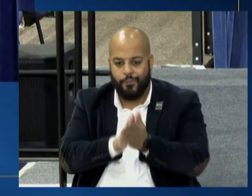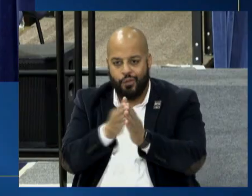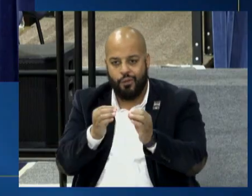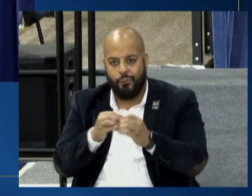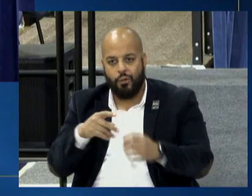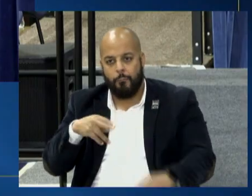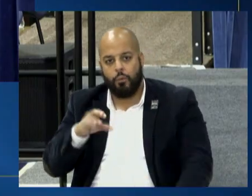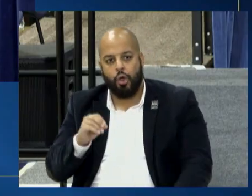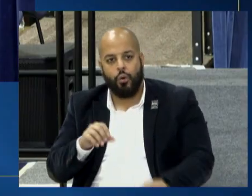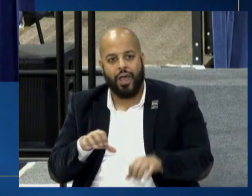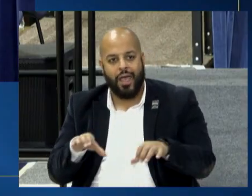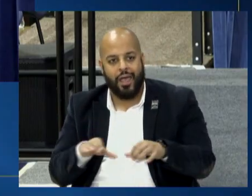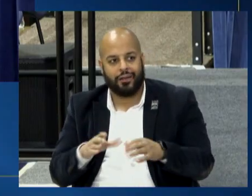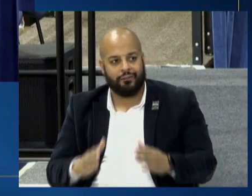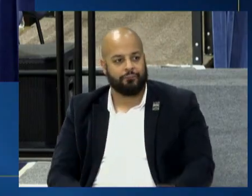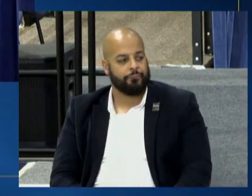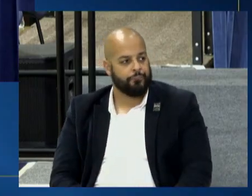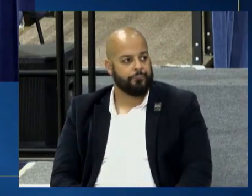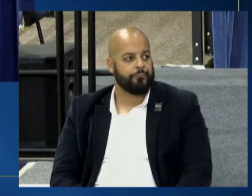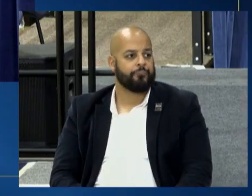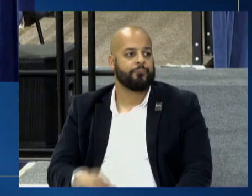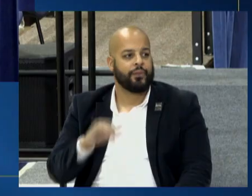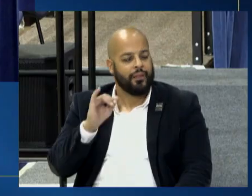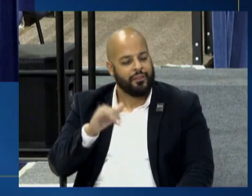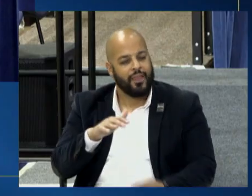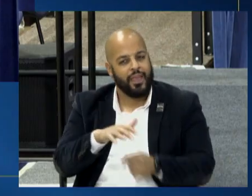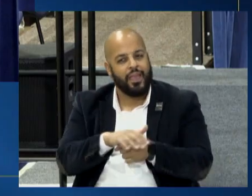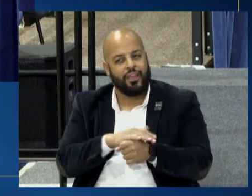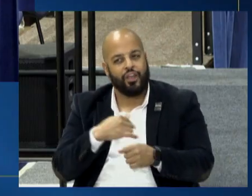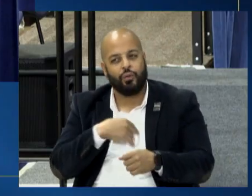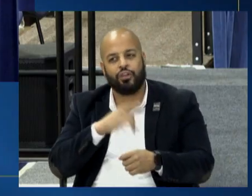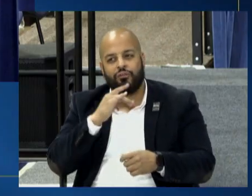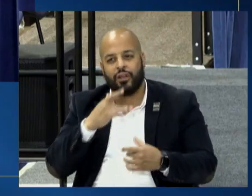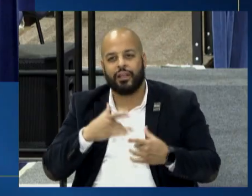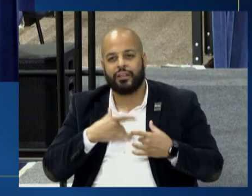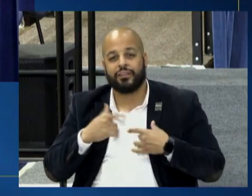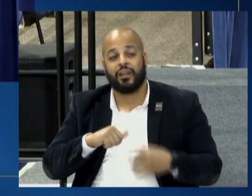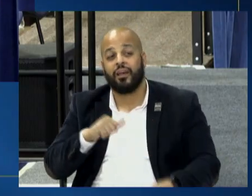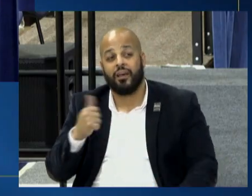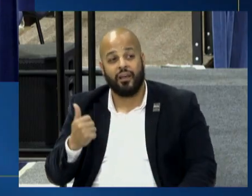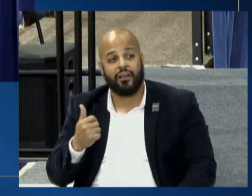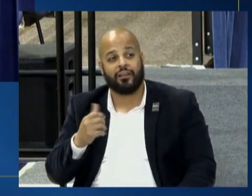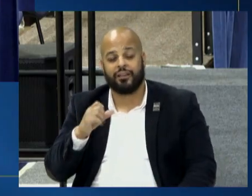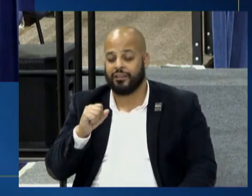space. The other area that we're really excited about is in scalable solutions. So,